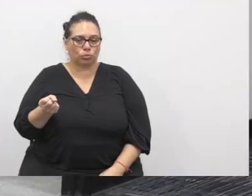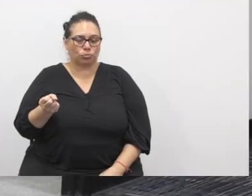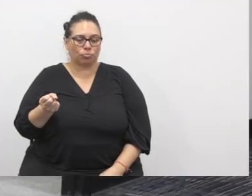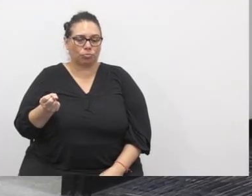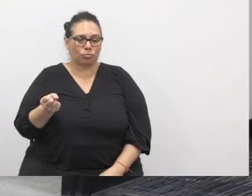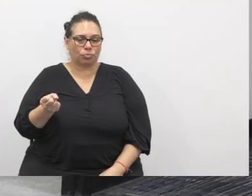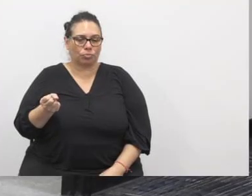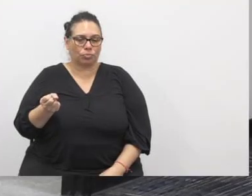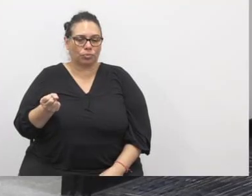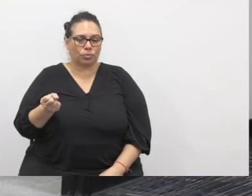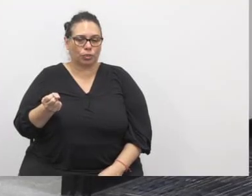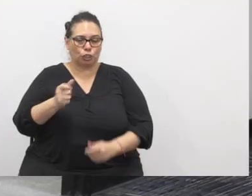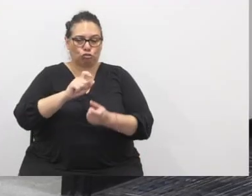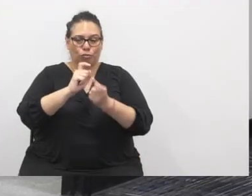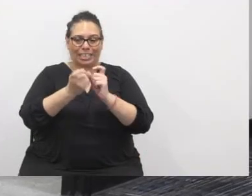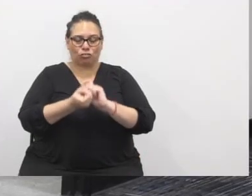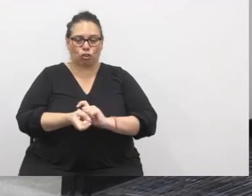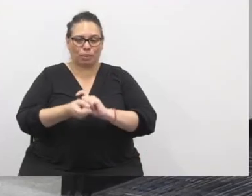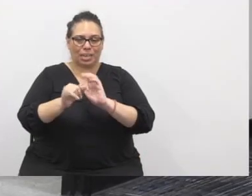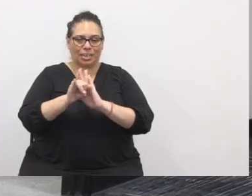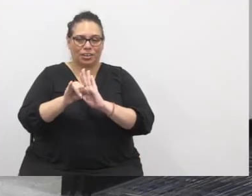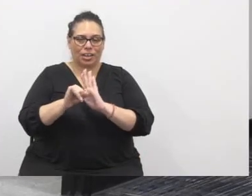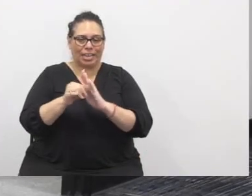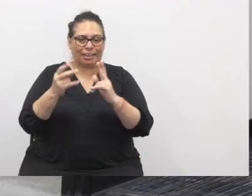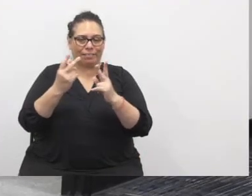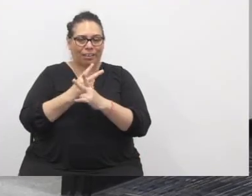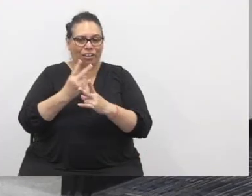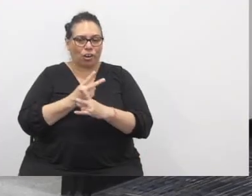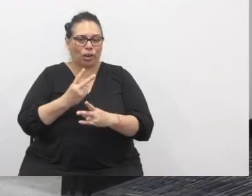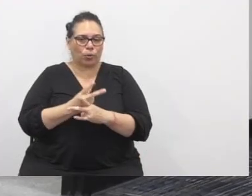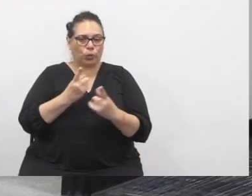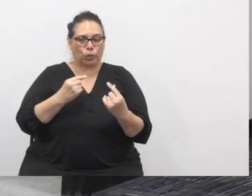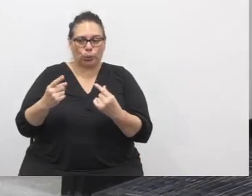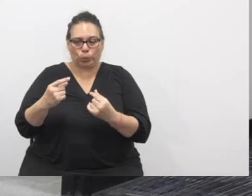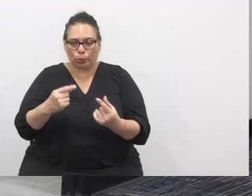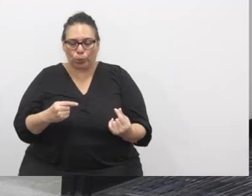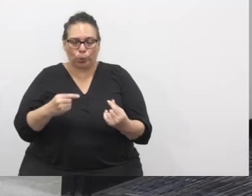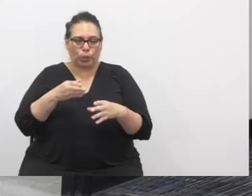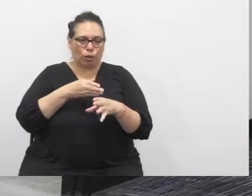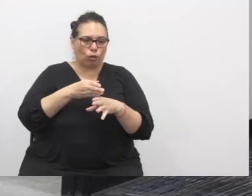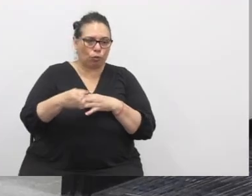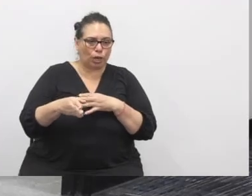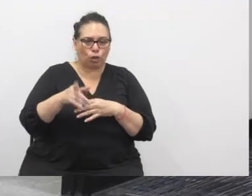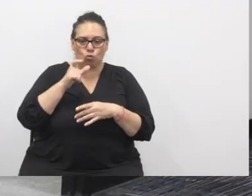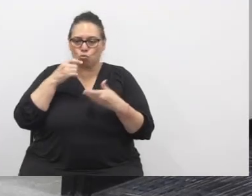you're transforming your identity, you're figuring out where you're gonna go, figuring out your career, who you are.